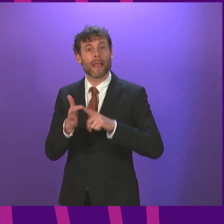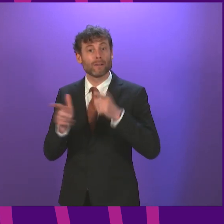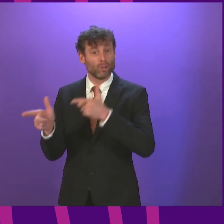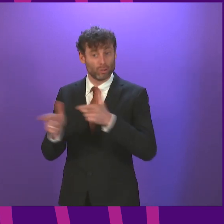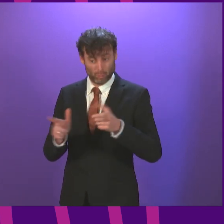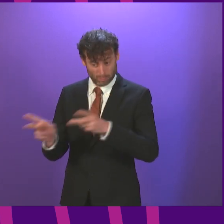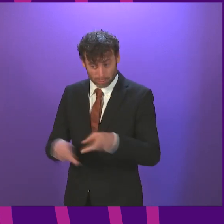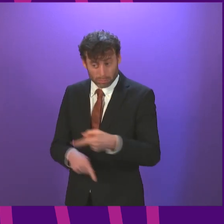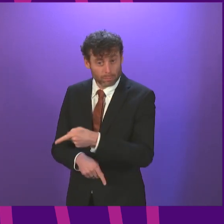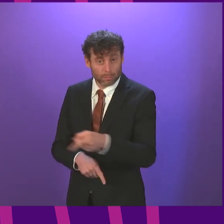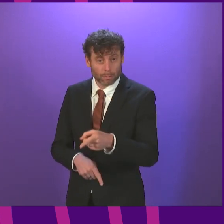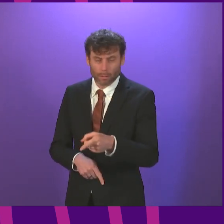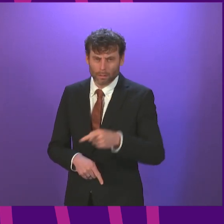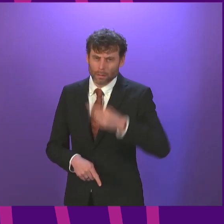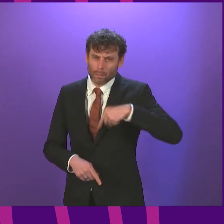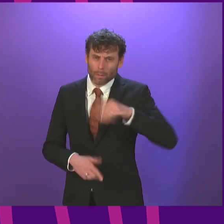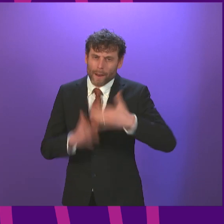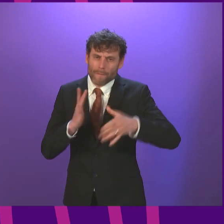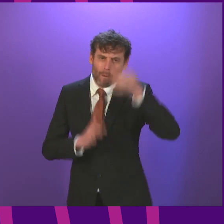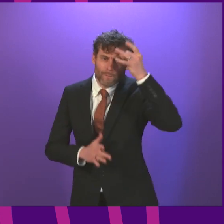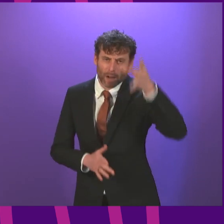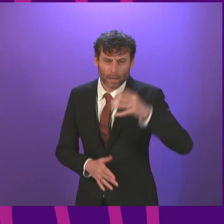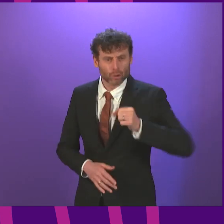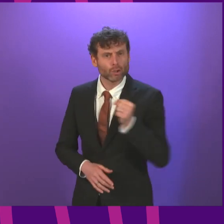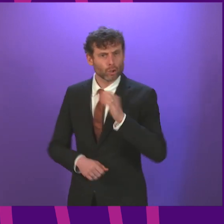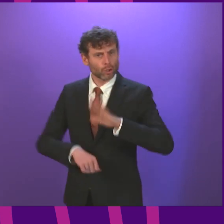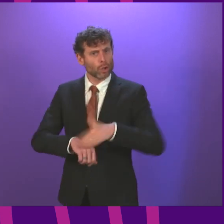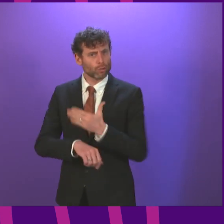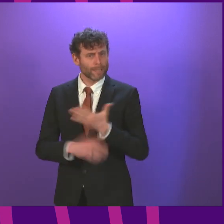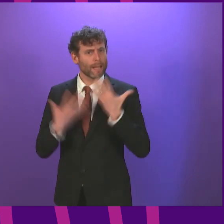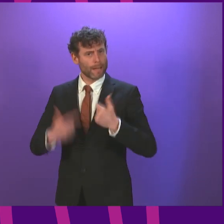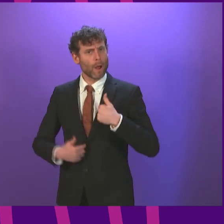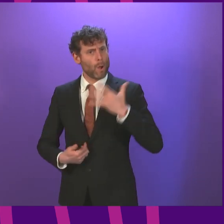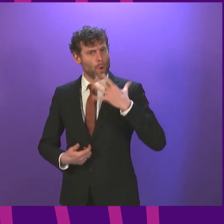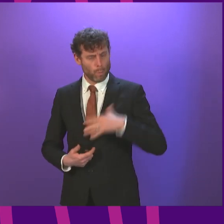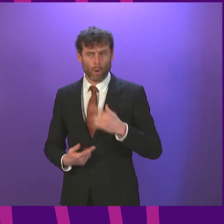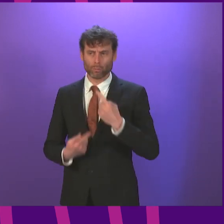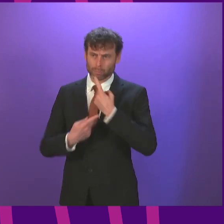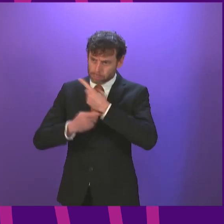The Scottish Greens, and, I am sure, all members, can take it as an opportunity to remember